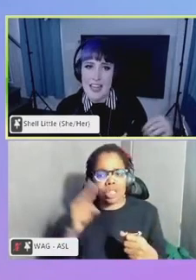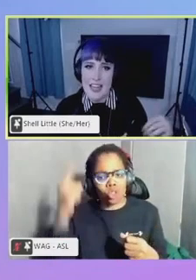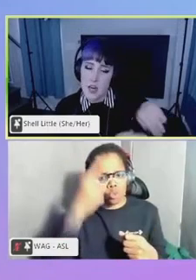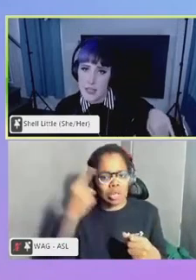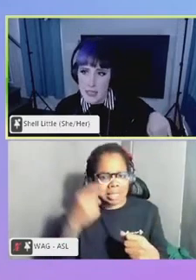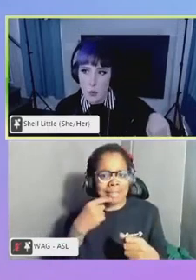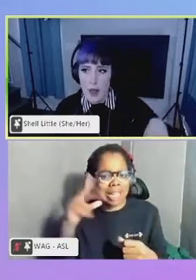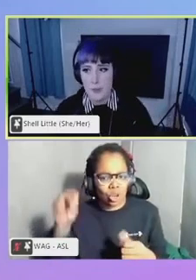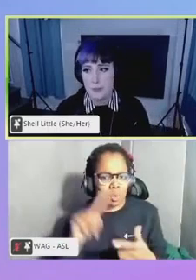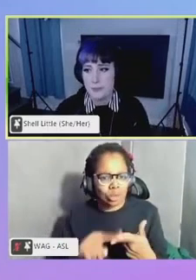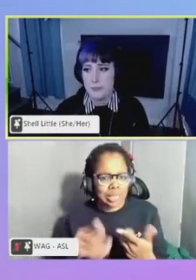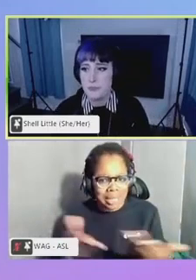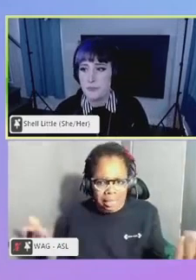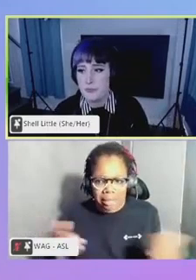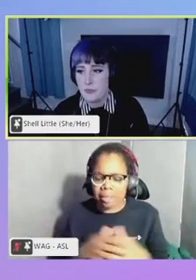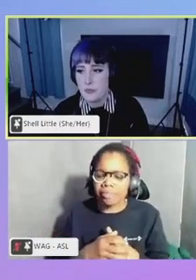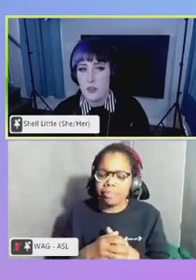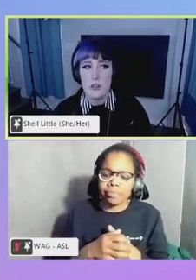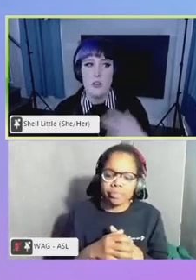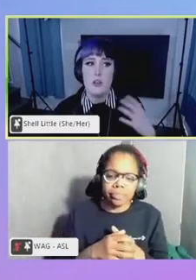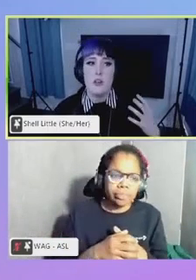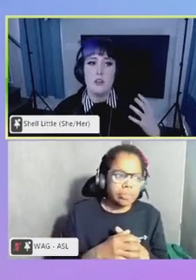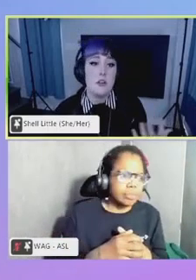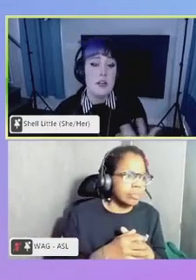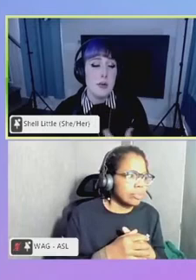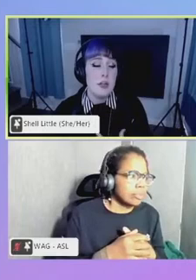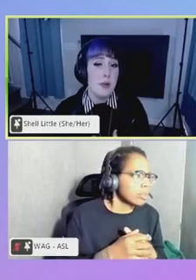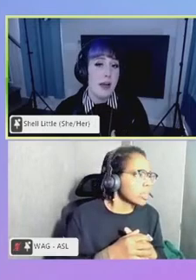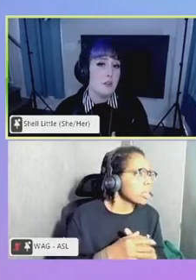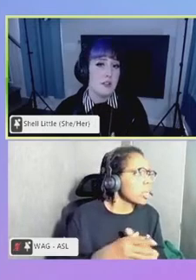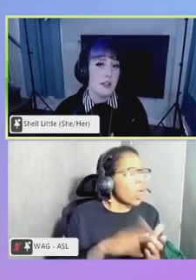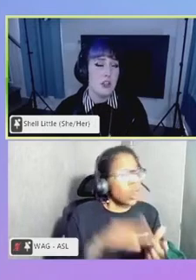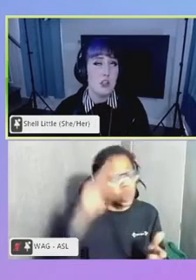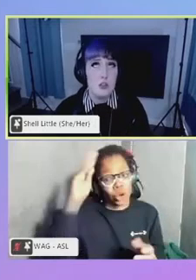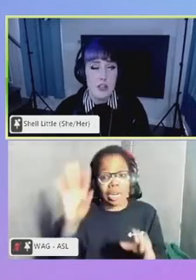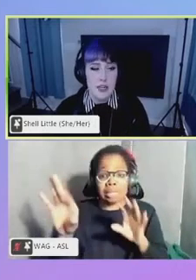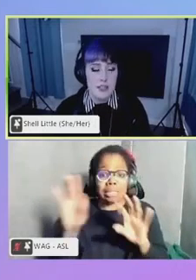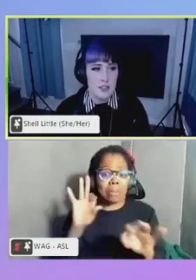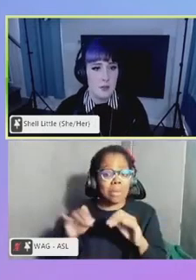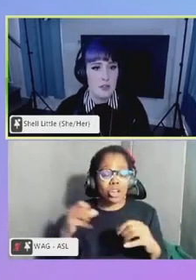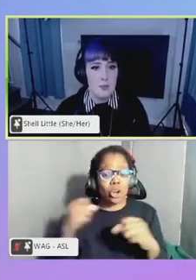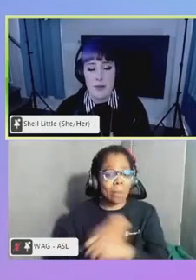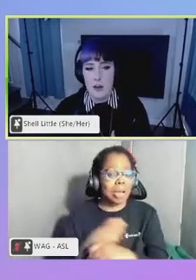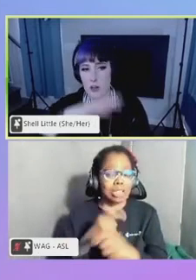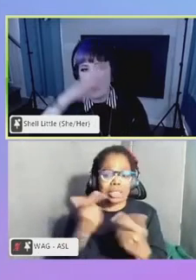And I can't take on anymore workload. Like to start letting mental health to be the reason why we are saying